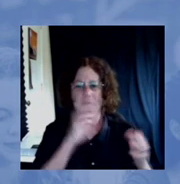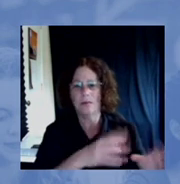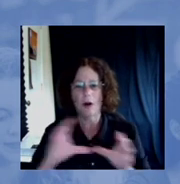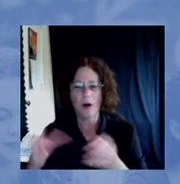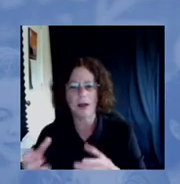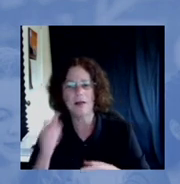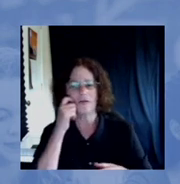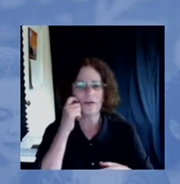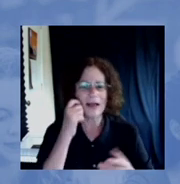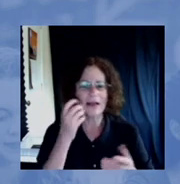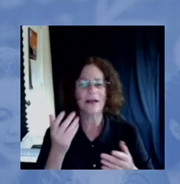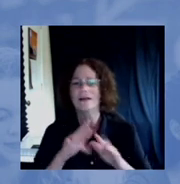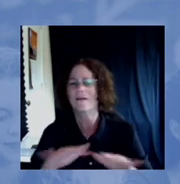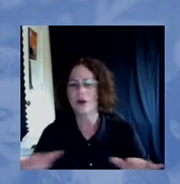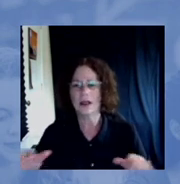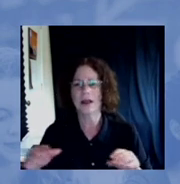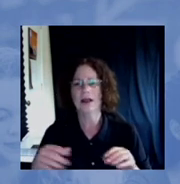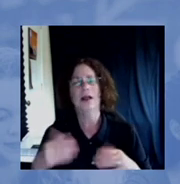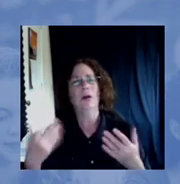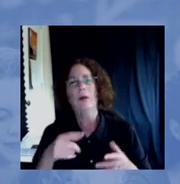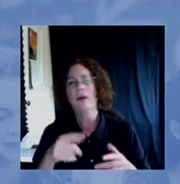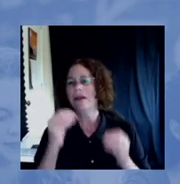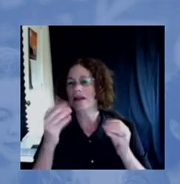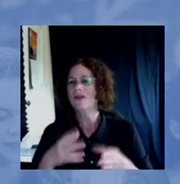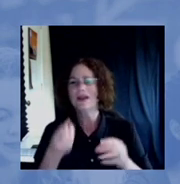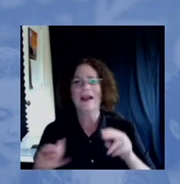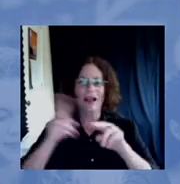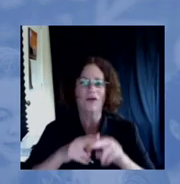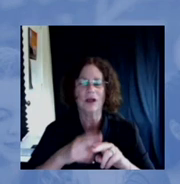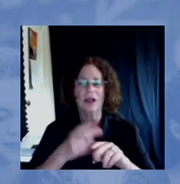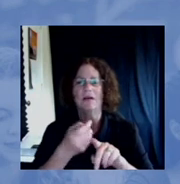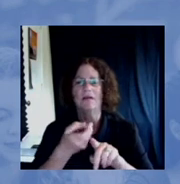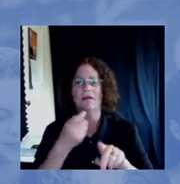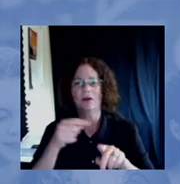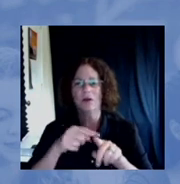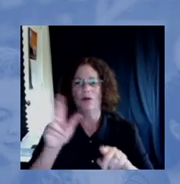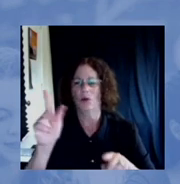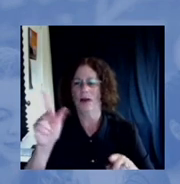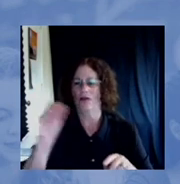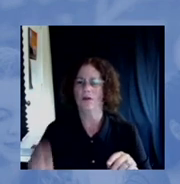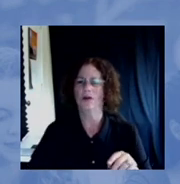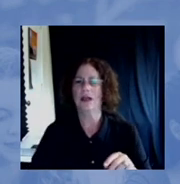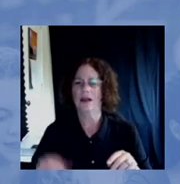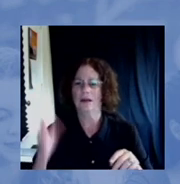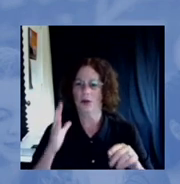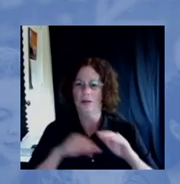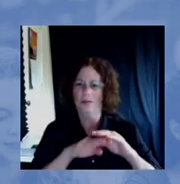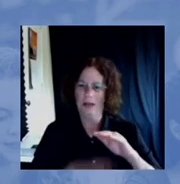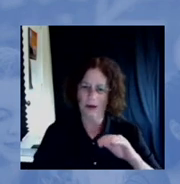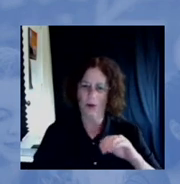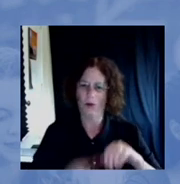AN INCREASE FROM 14 TO 23% CATAPULTING THEM FROM BELOW NATIONAL SALARY AVERAGE TO ABOVE